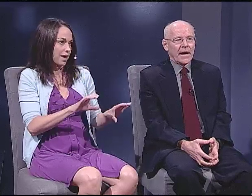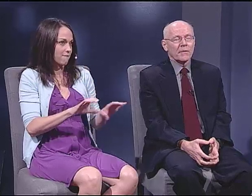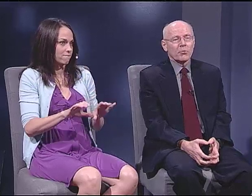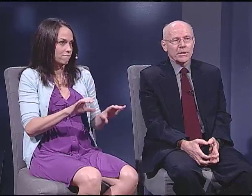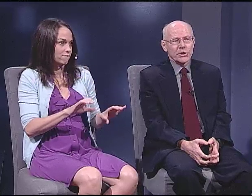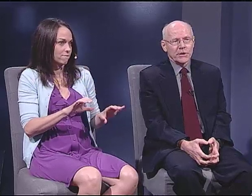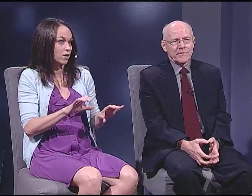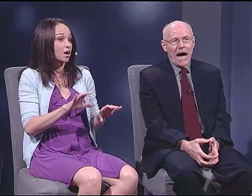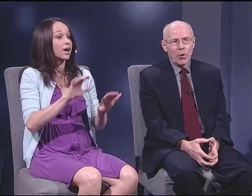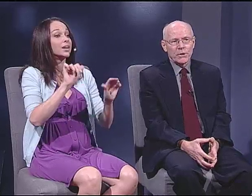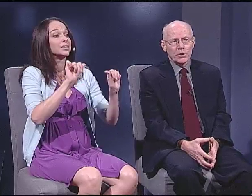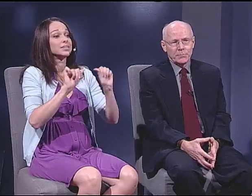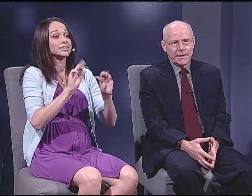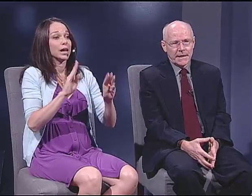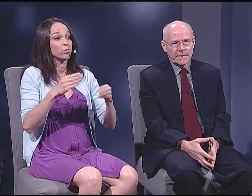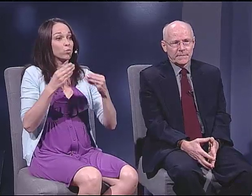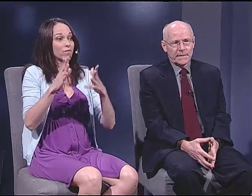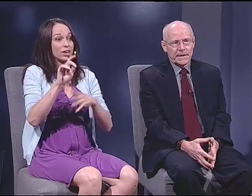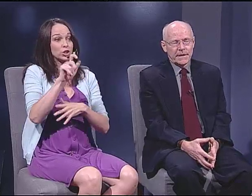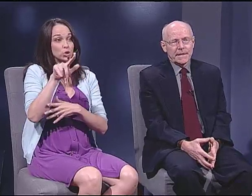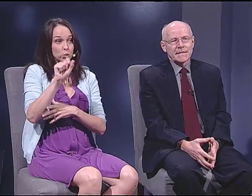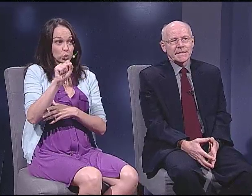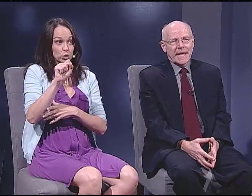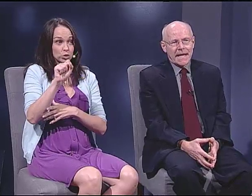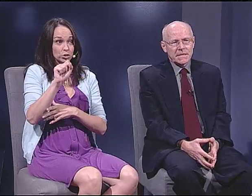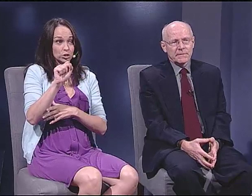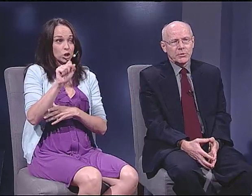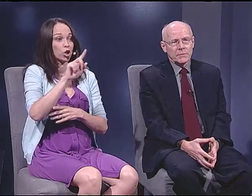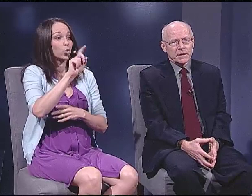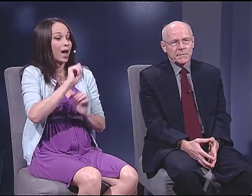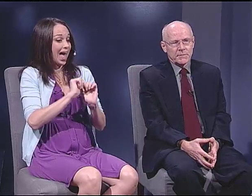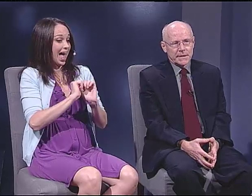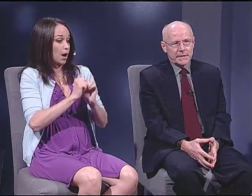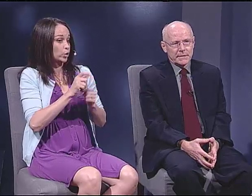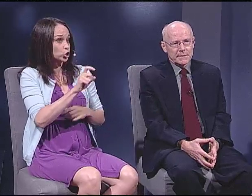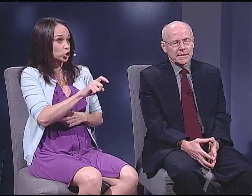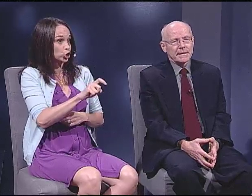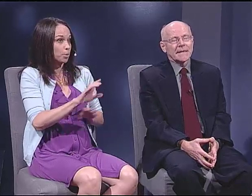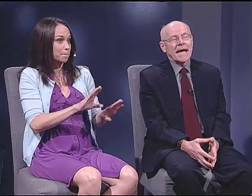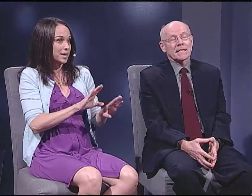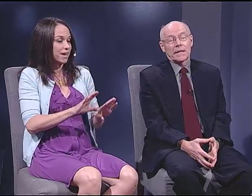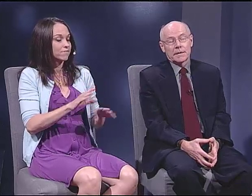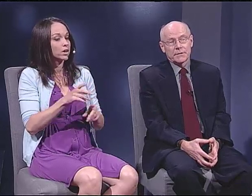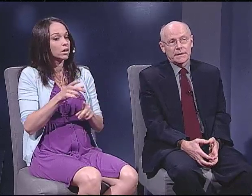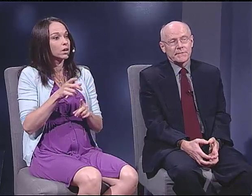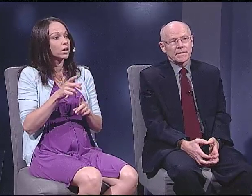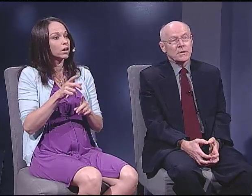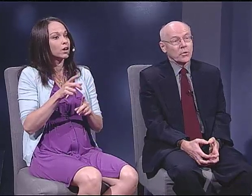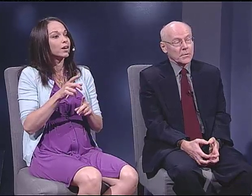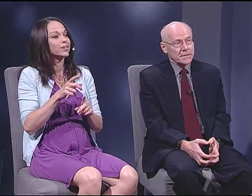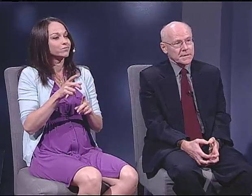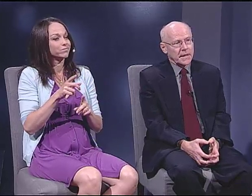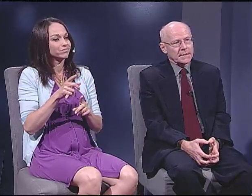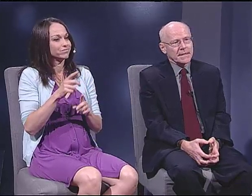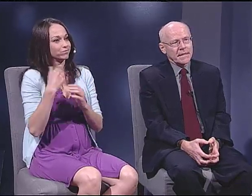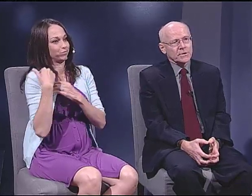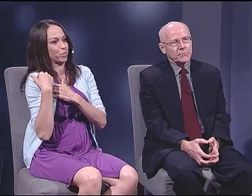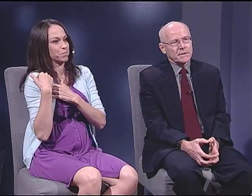And the question of how we should behave, is the task of human community, it's the task, I believe, ennobles us as humans.